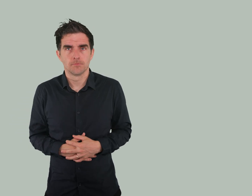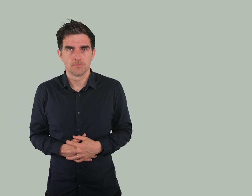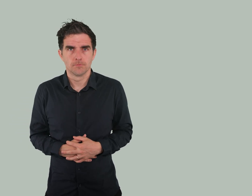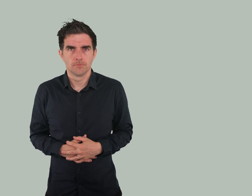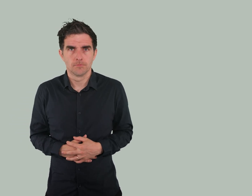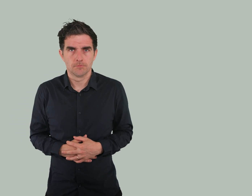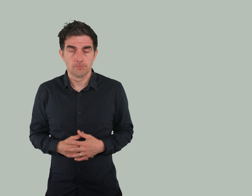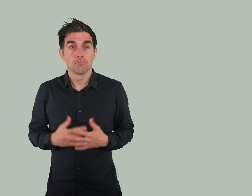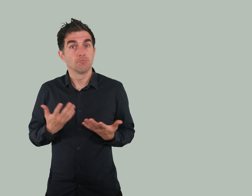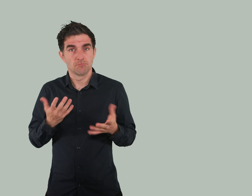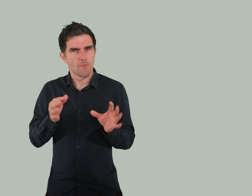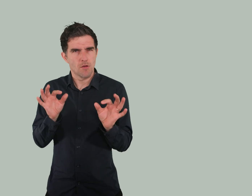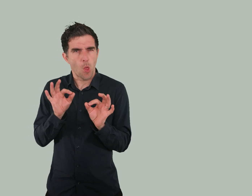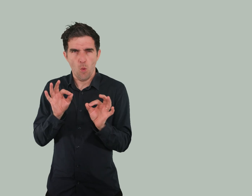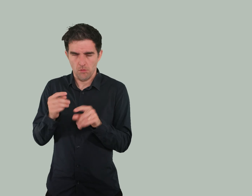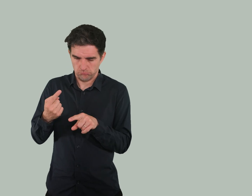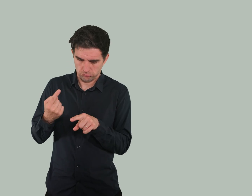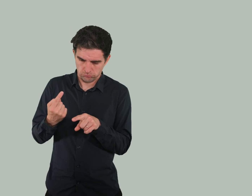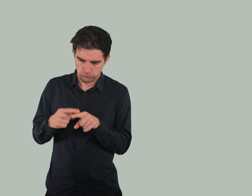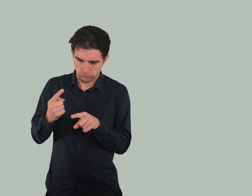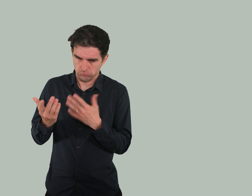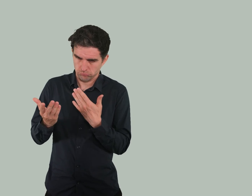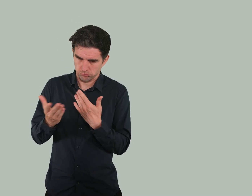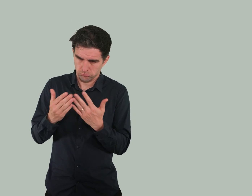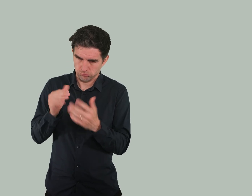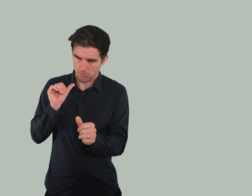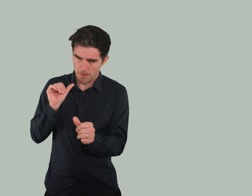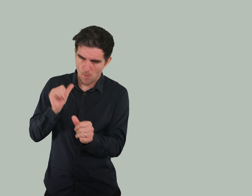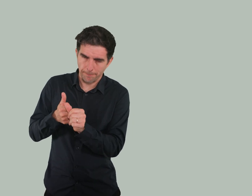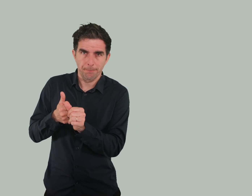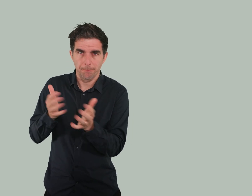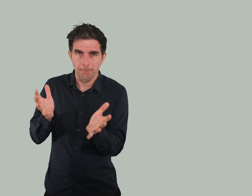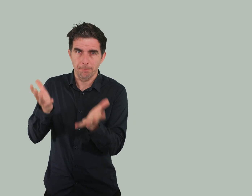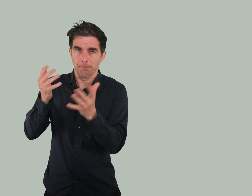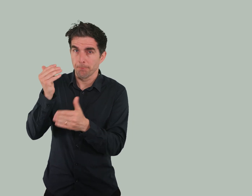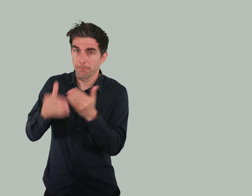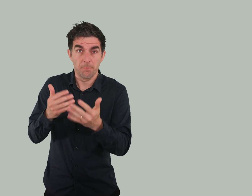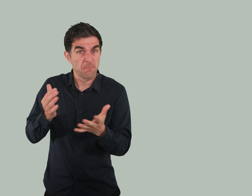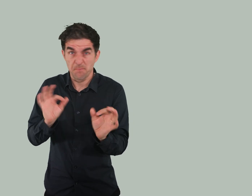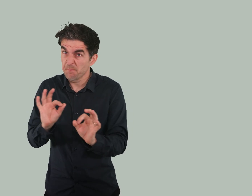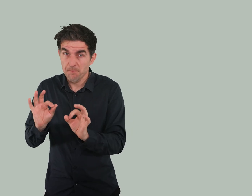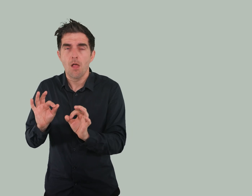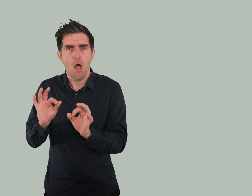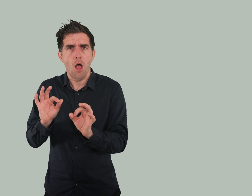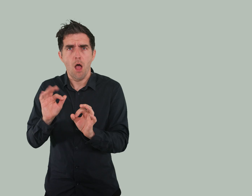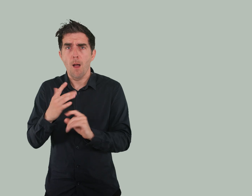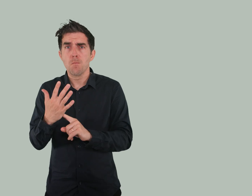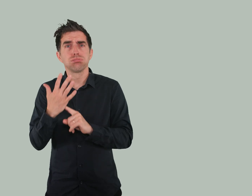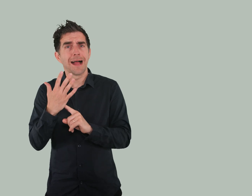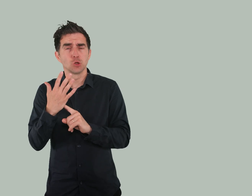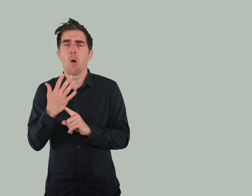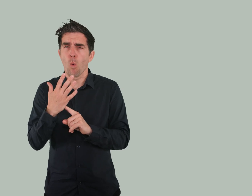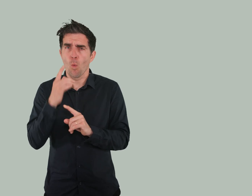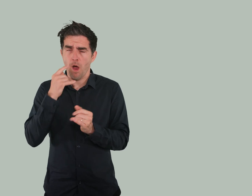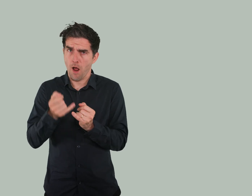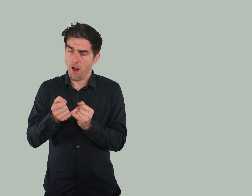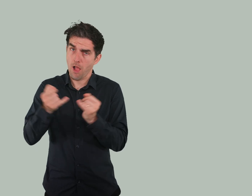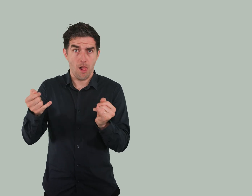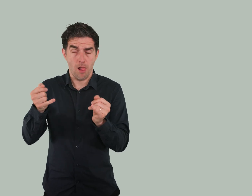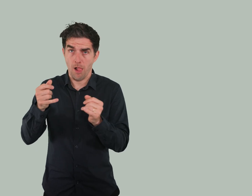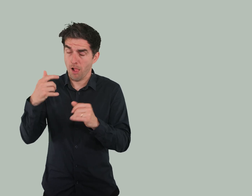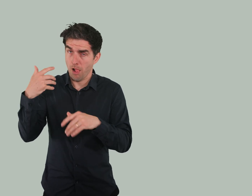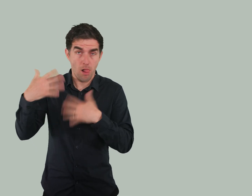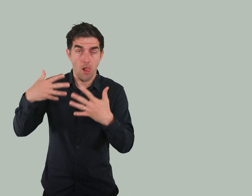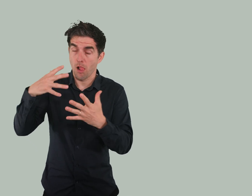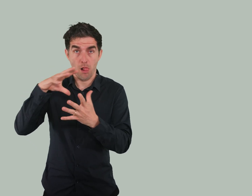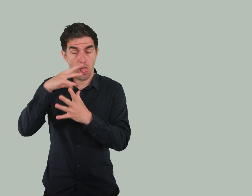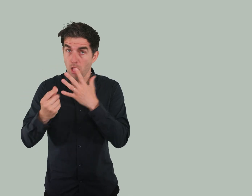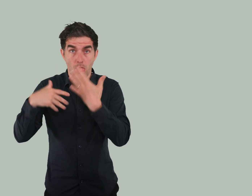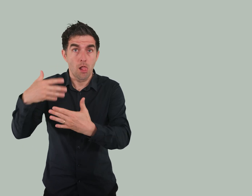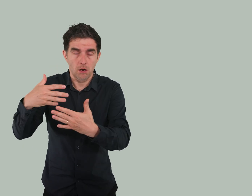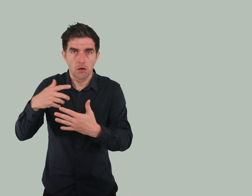270. Without deliberate intervention, these pressures are likely to intensify.